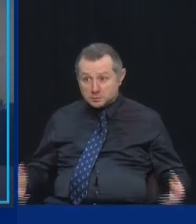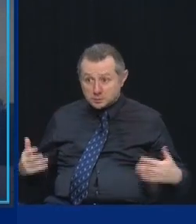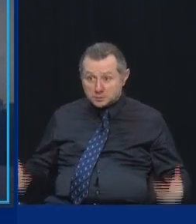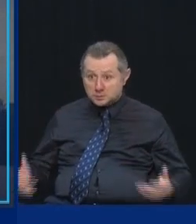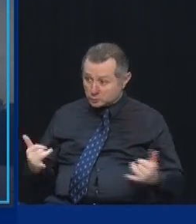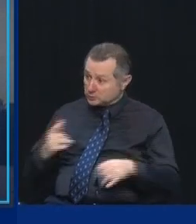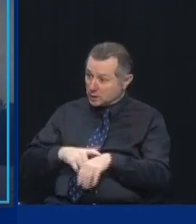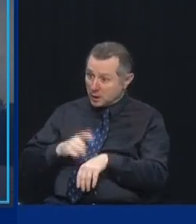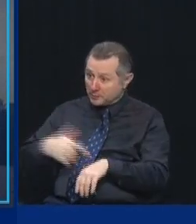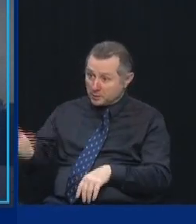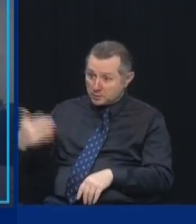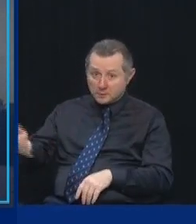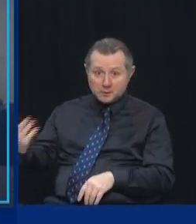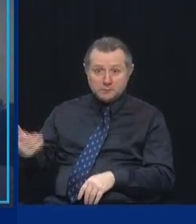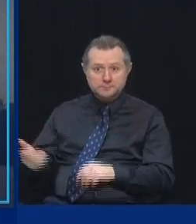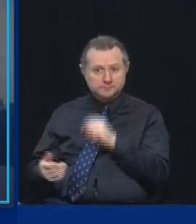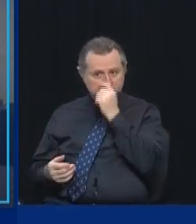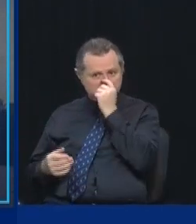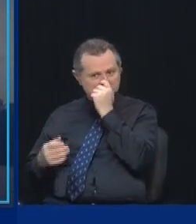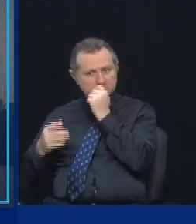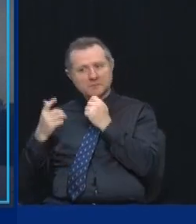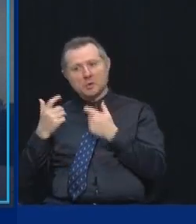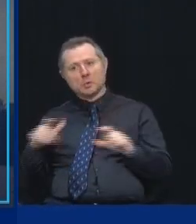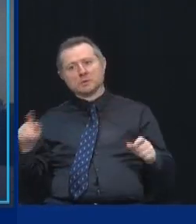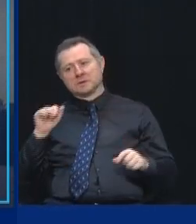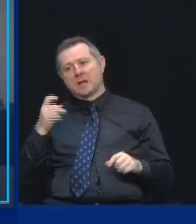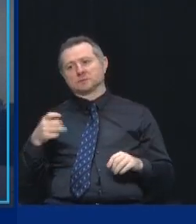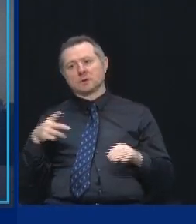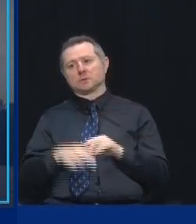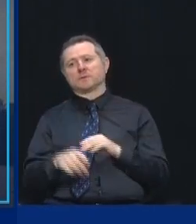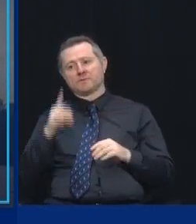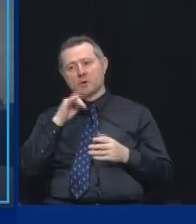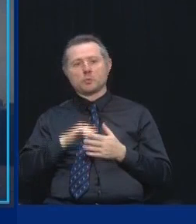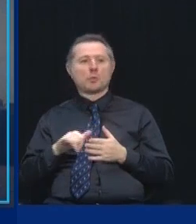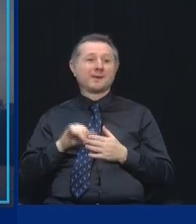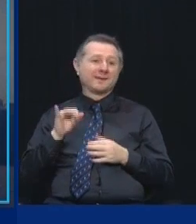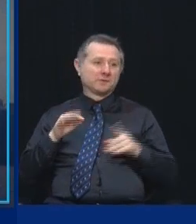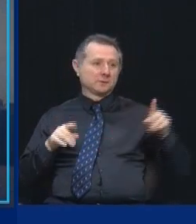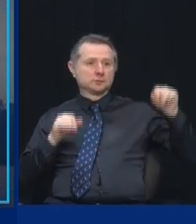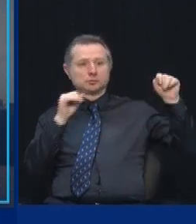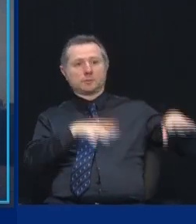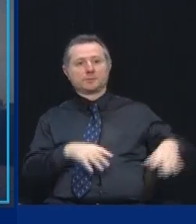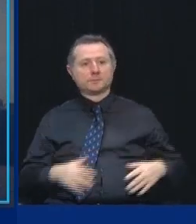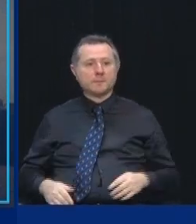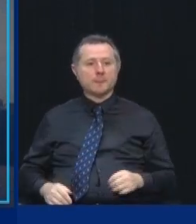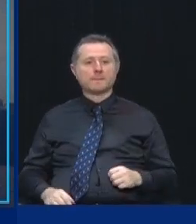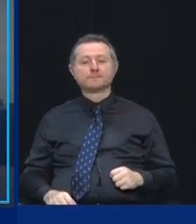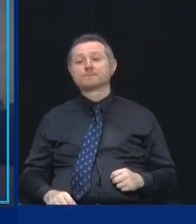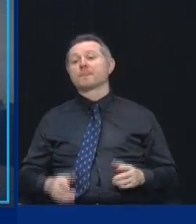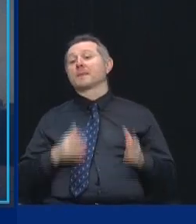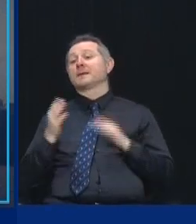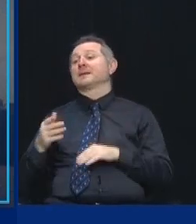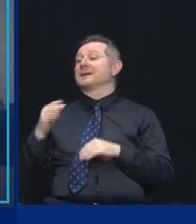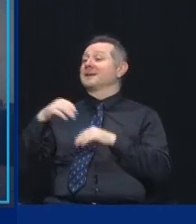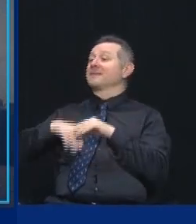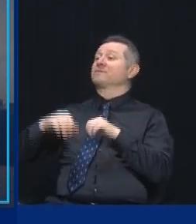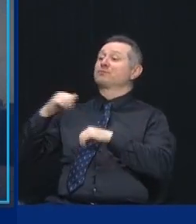JERRY NADLER SAID, I PROMISE. OKAY, REPEAL SOLD. THEY ALL PUT OUT STATEMENTS SAYING I'M GOING TO REPEAL IT. THAT WAS TERRIBLE.